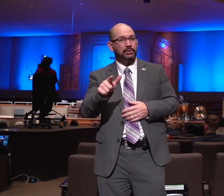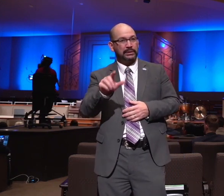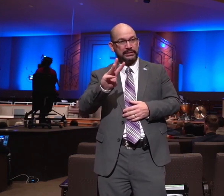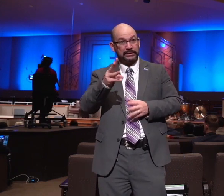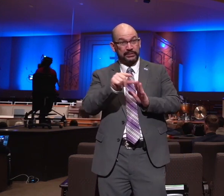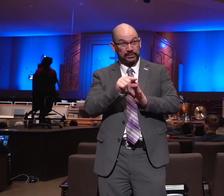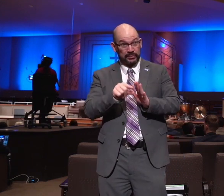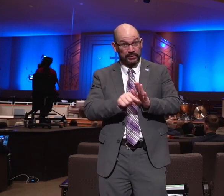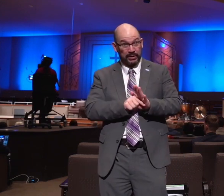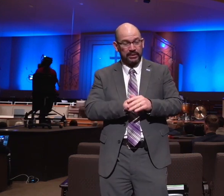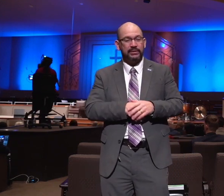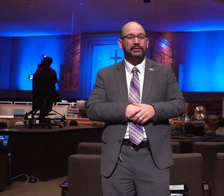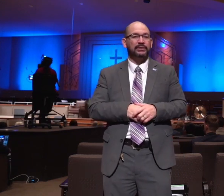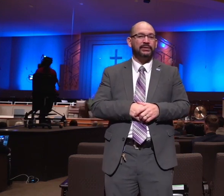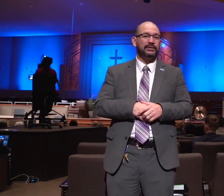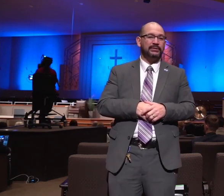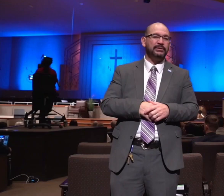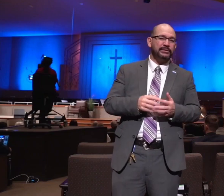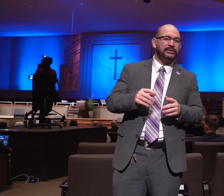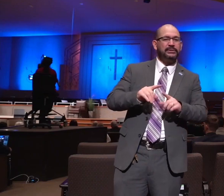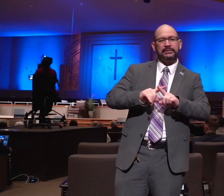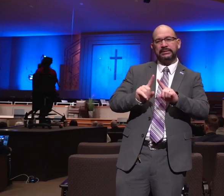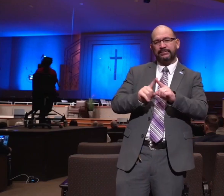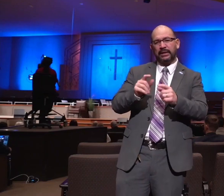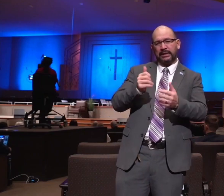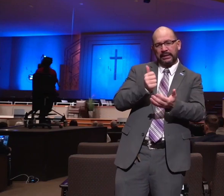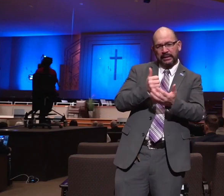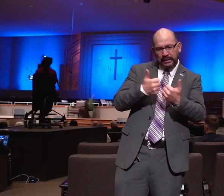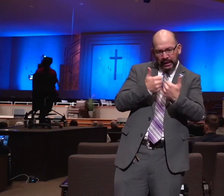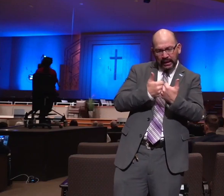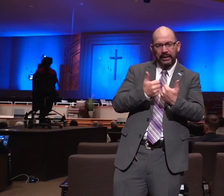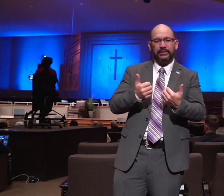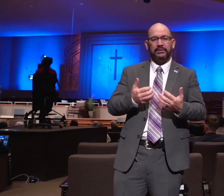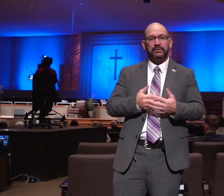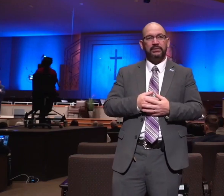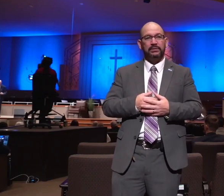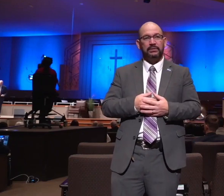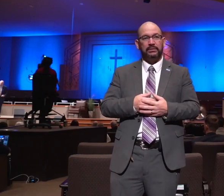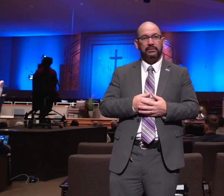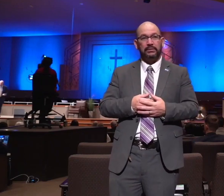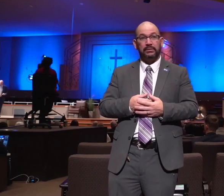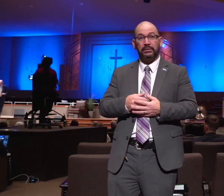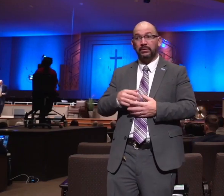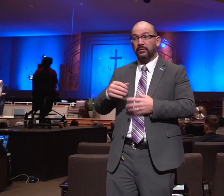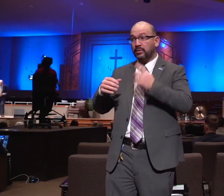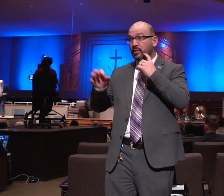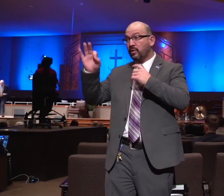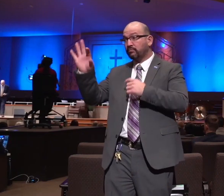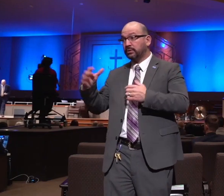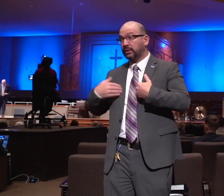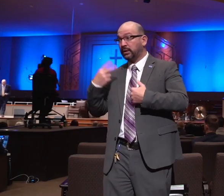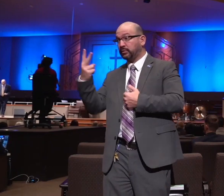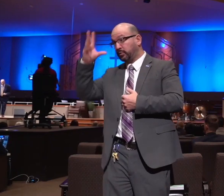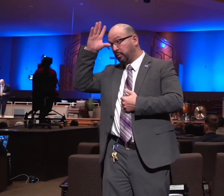at different cartridges you play different games preacher had two boys named Dwight and